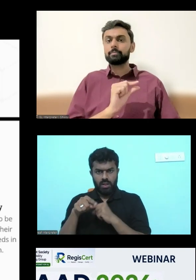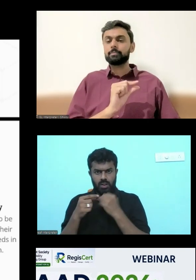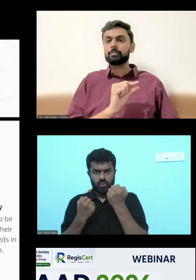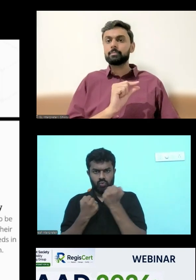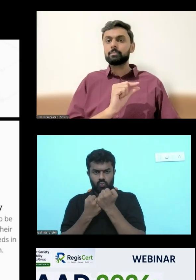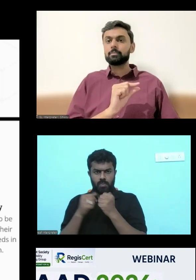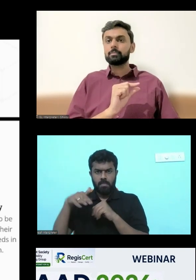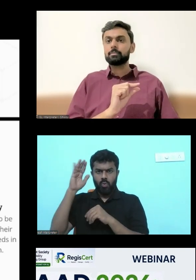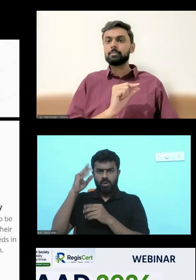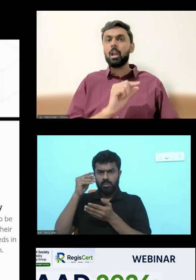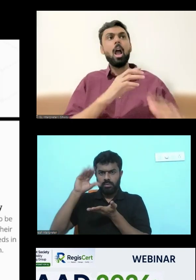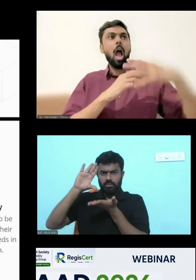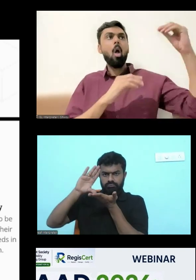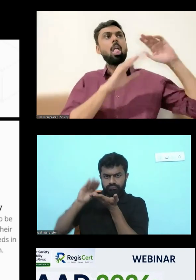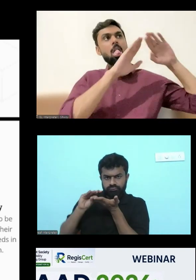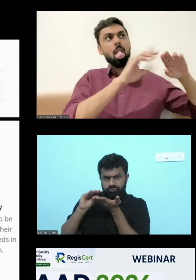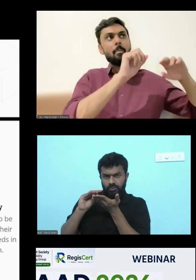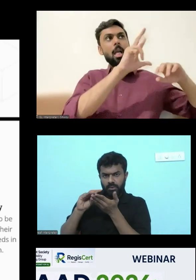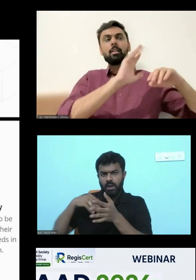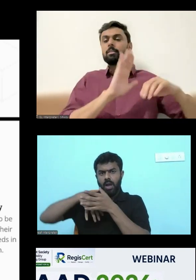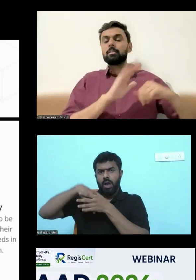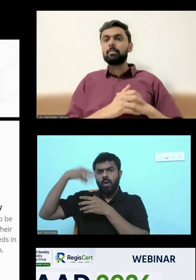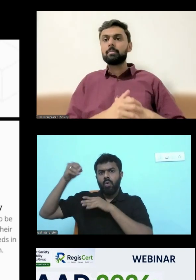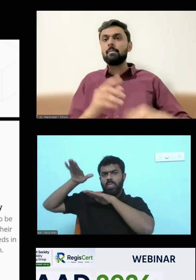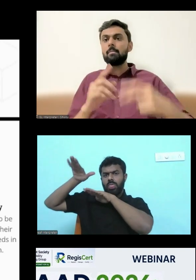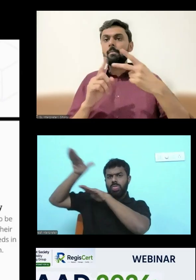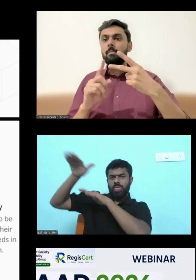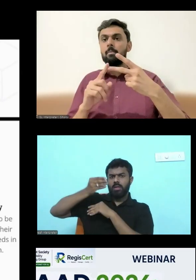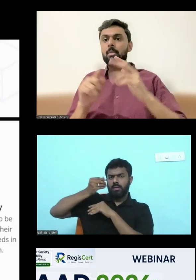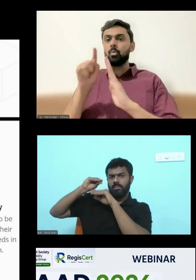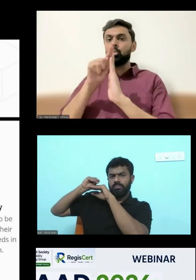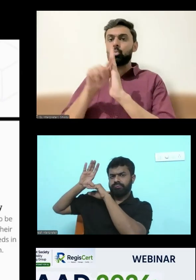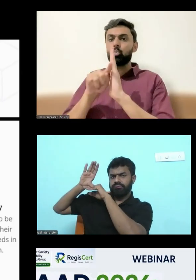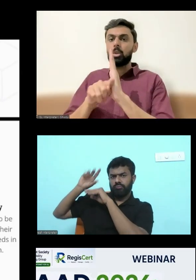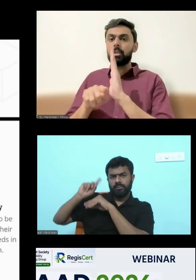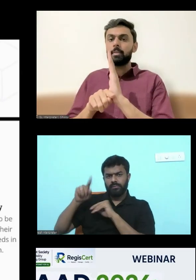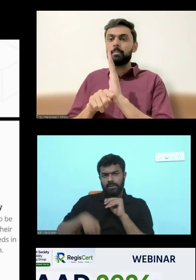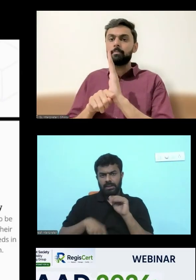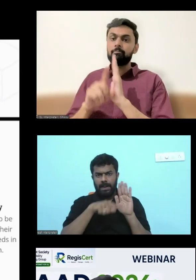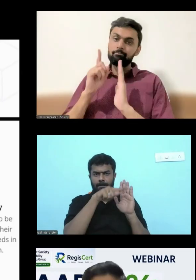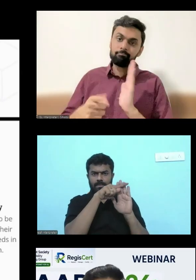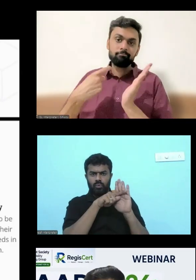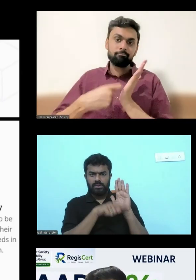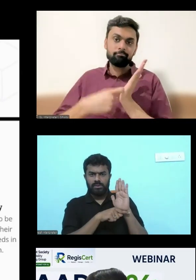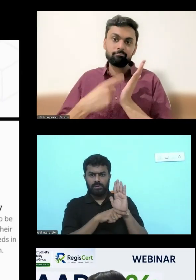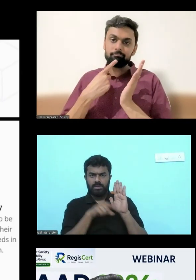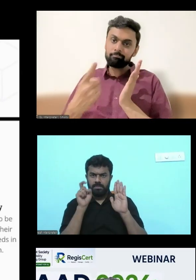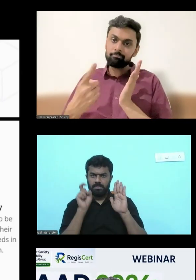And we are also integrating the policy that is mandating the digital accessibility standards for